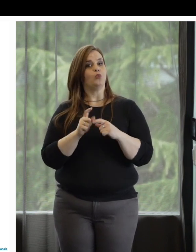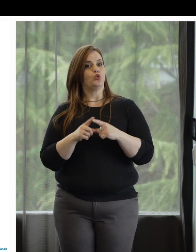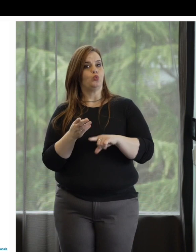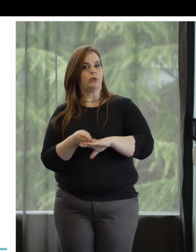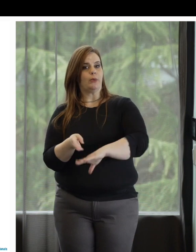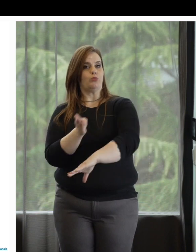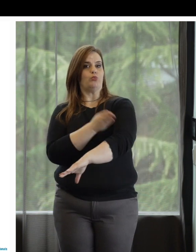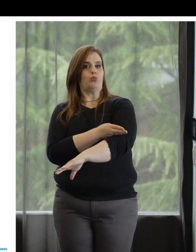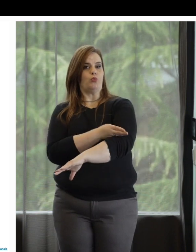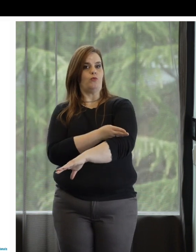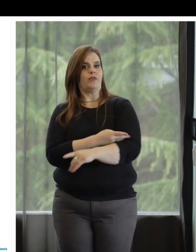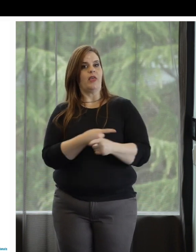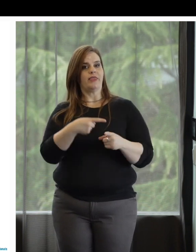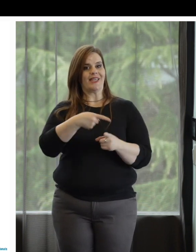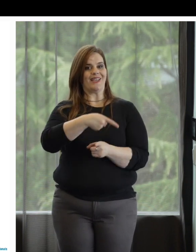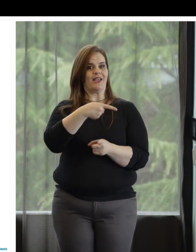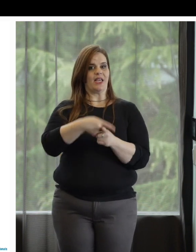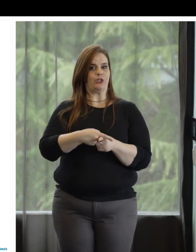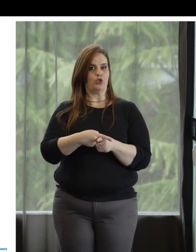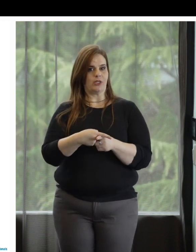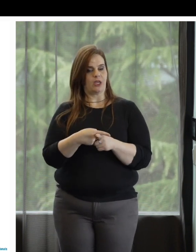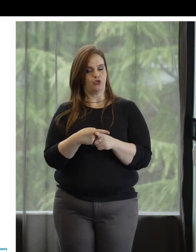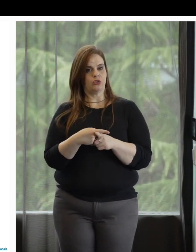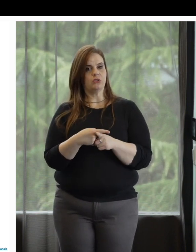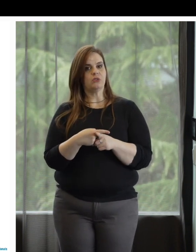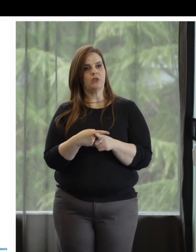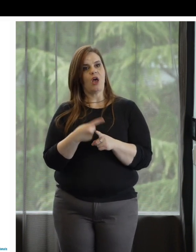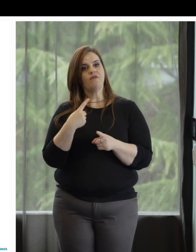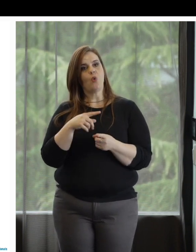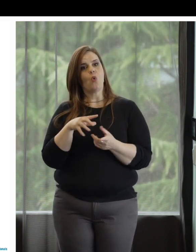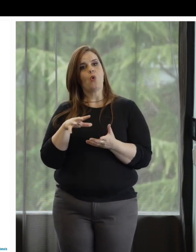the intersection for vulnerable road users and